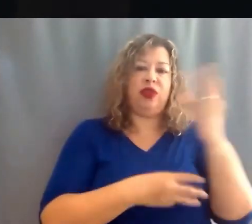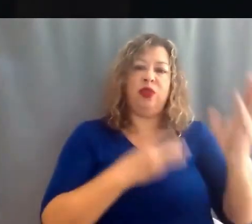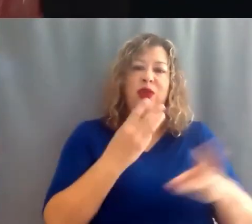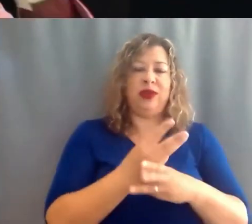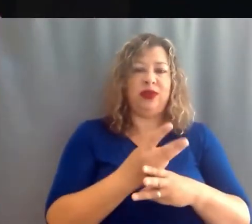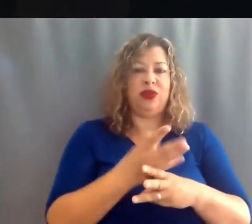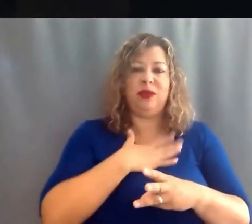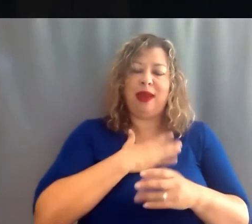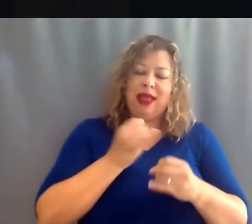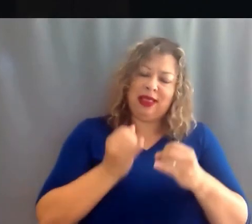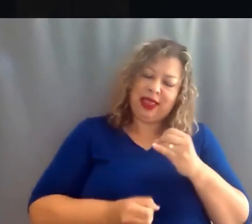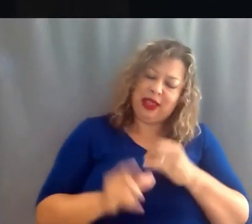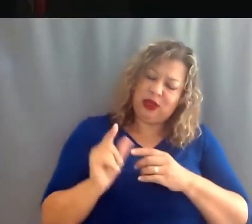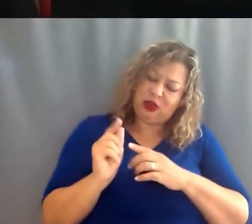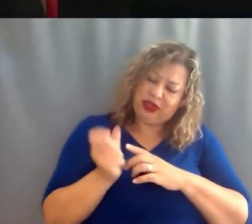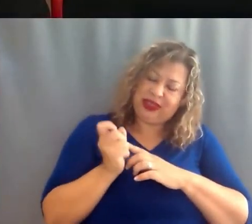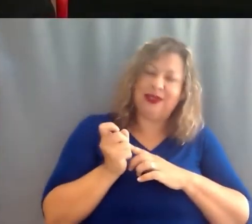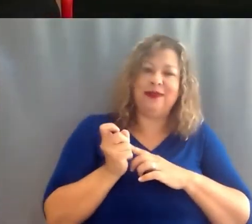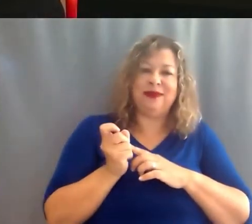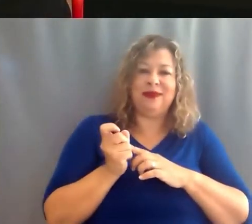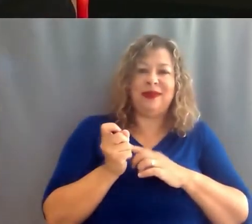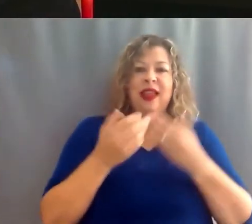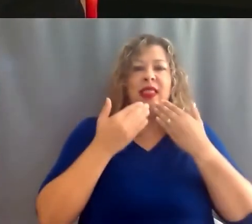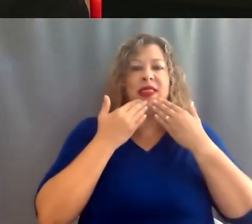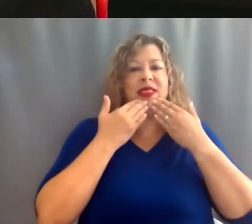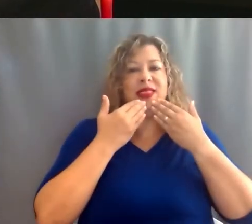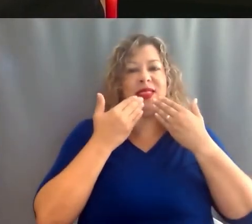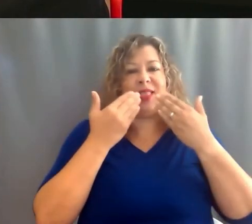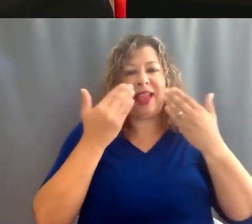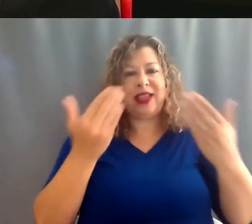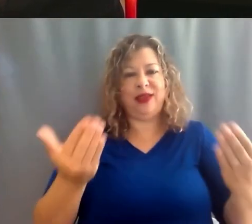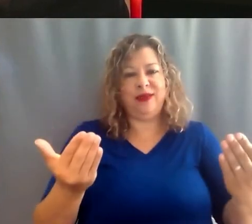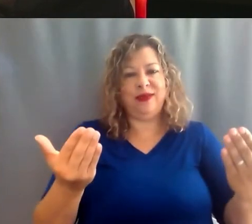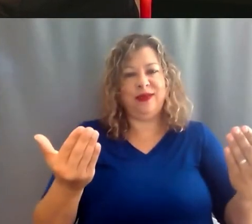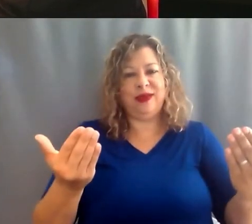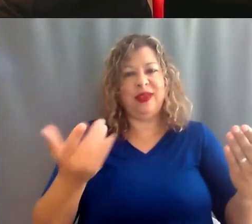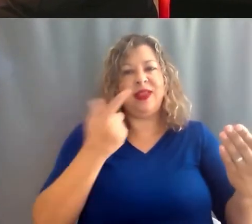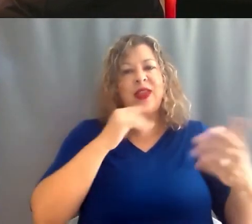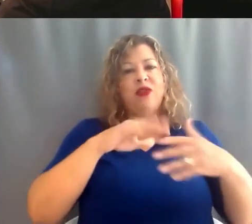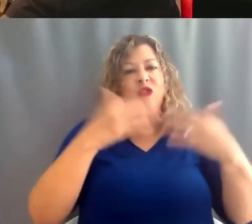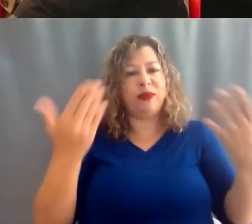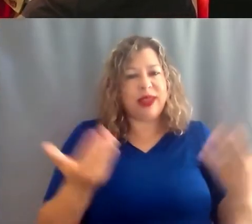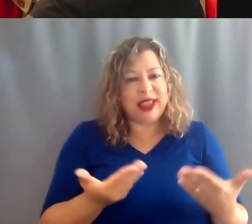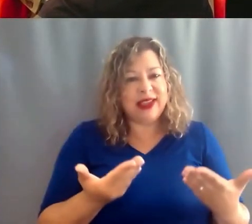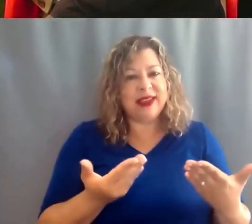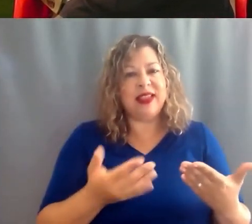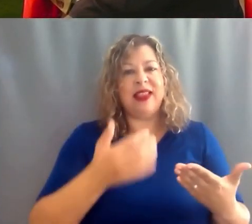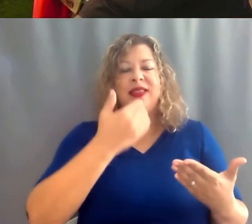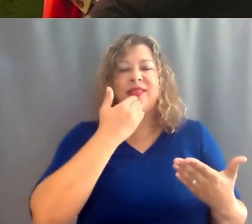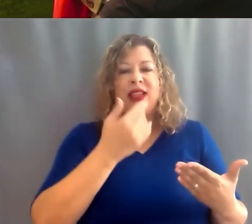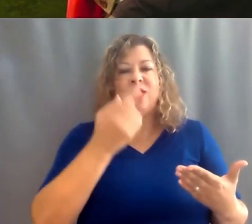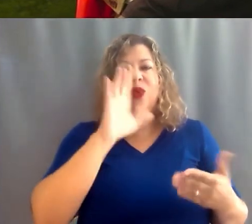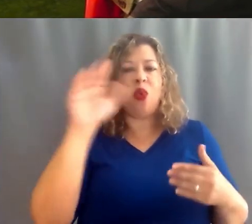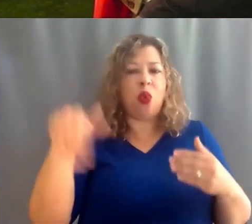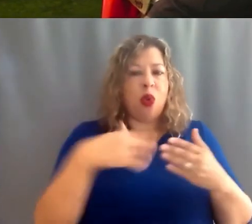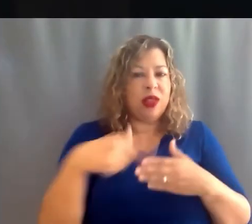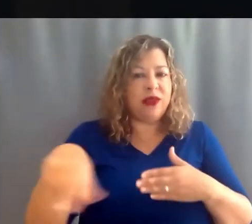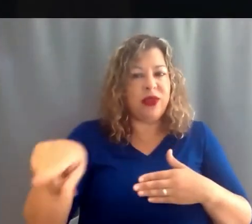Thank you. Thank you for existing. Thank you for being. And thank all of you for joining us in this journey